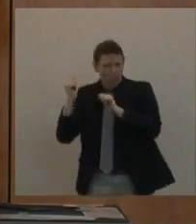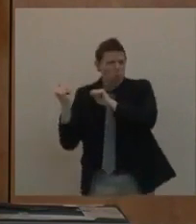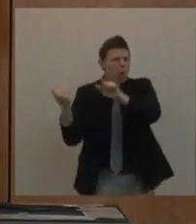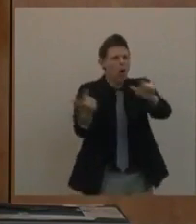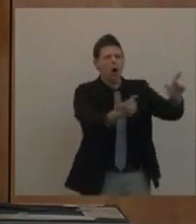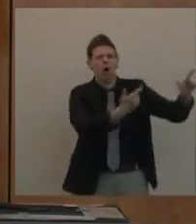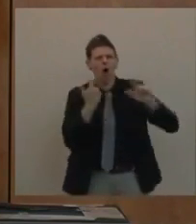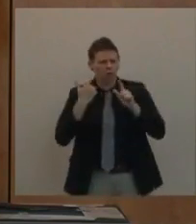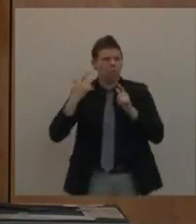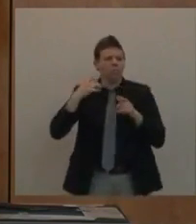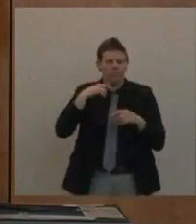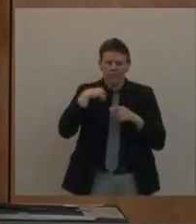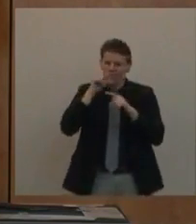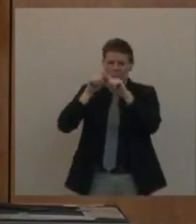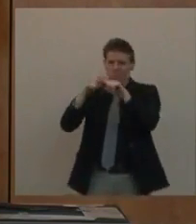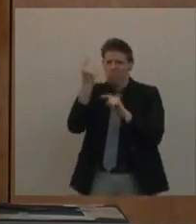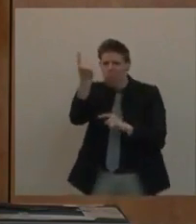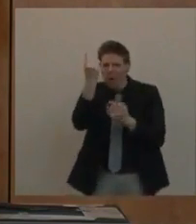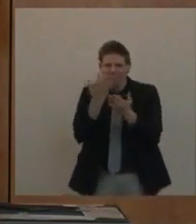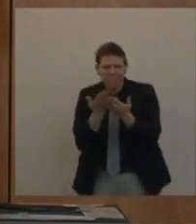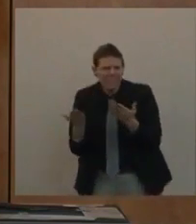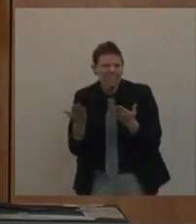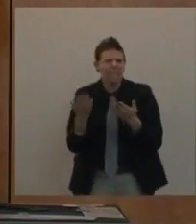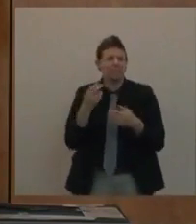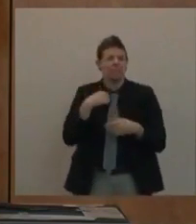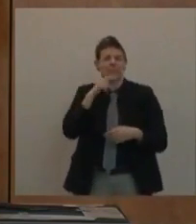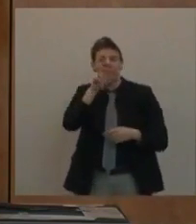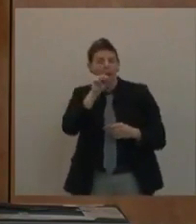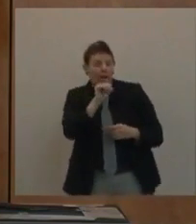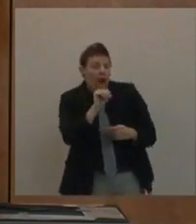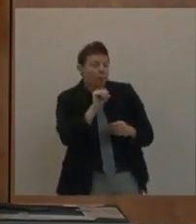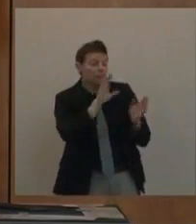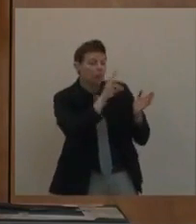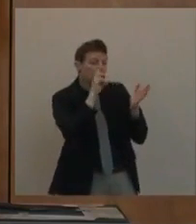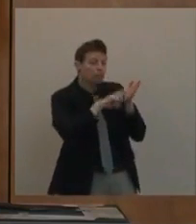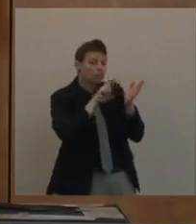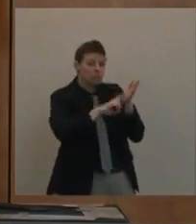WE DID NOT JUST WORK WITH OUR STATE LAB, THAT BELONGS TO EVERY NEW MEXICAN.